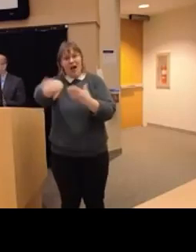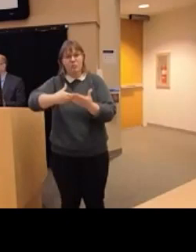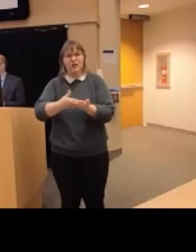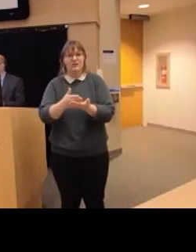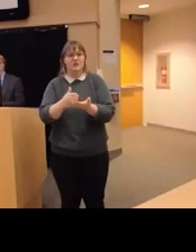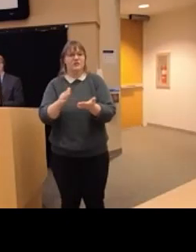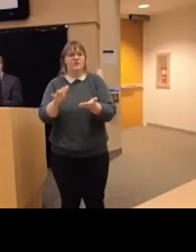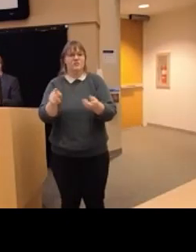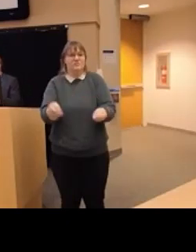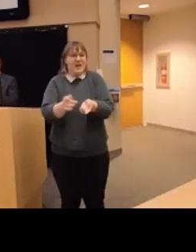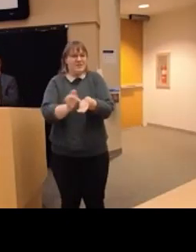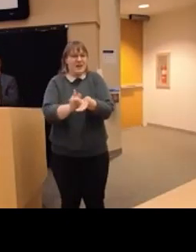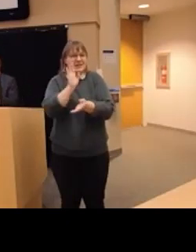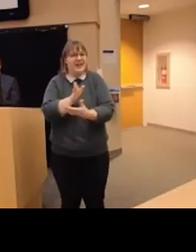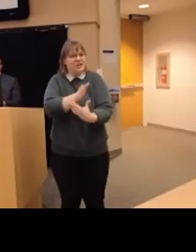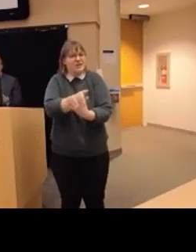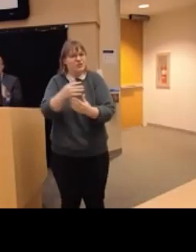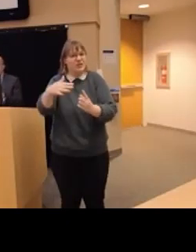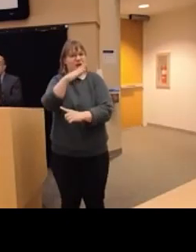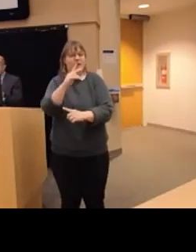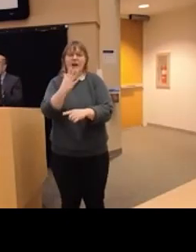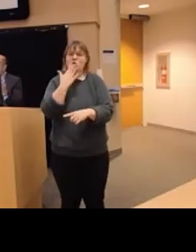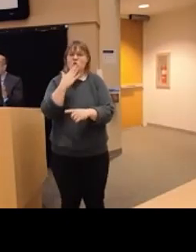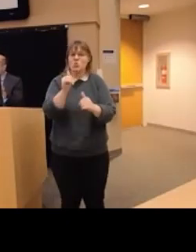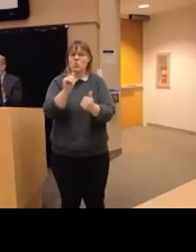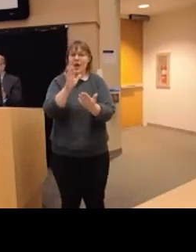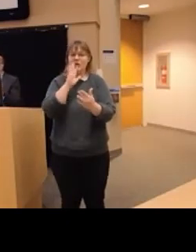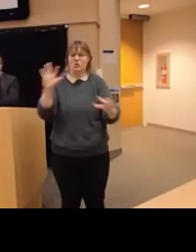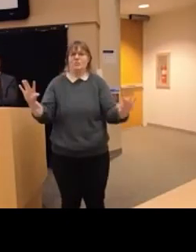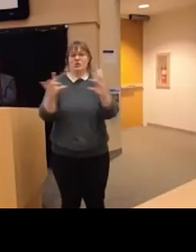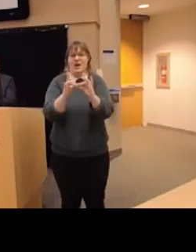environment um sort of a practical way to kind of bridge the gap between an Interventional approach